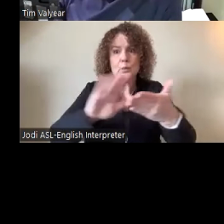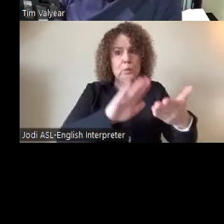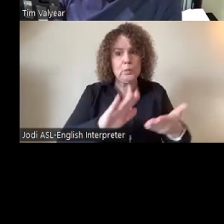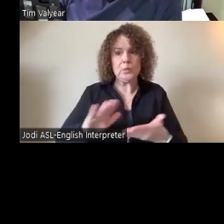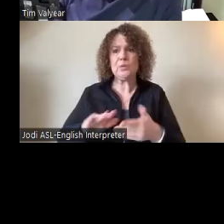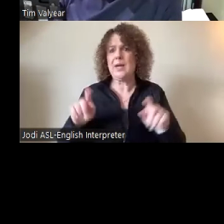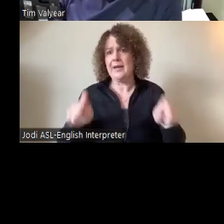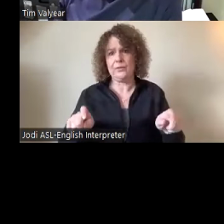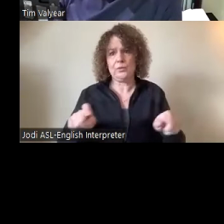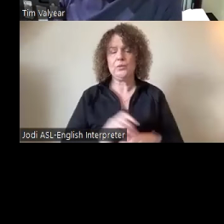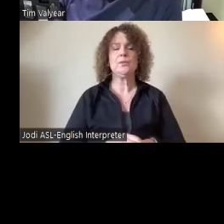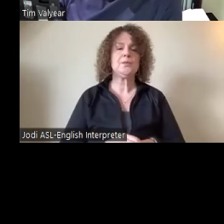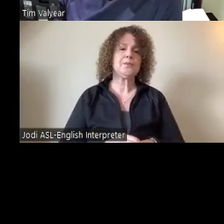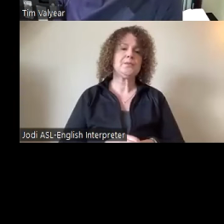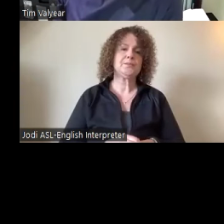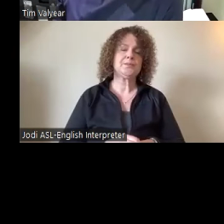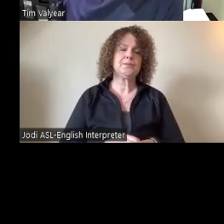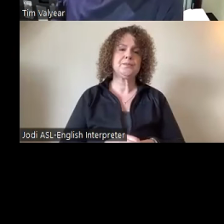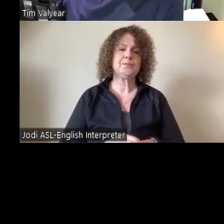consumer environment contact. Remember, all of those high-